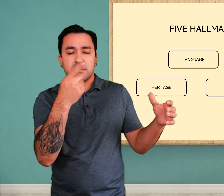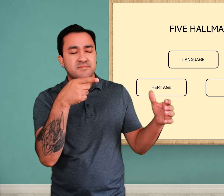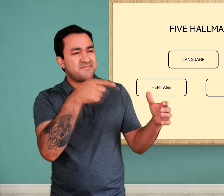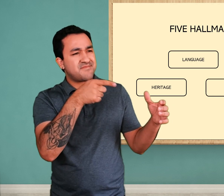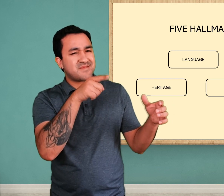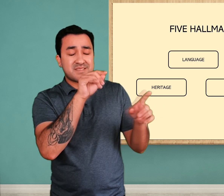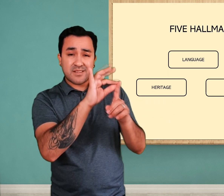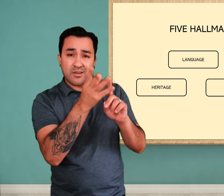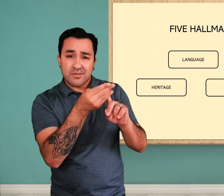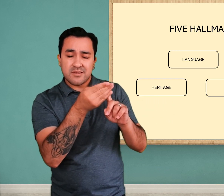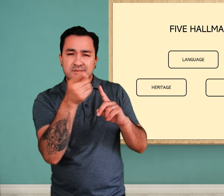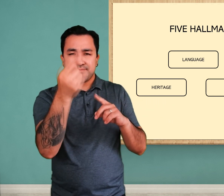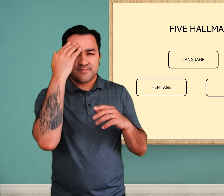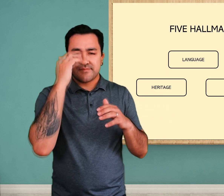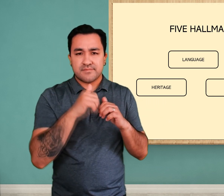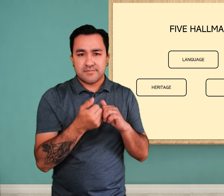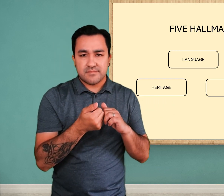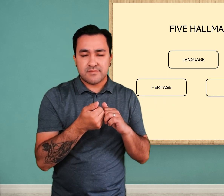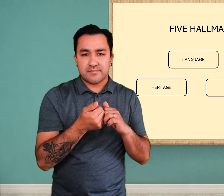What aspects of culture are there?